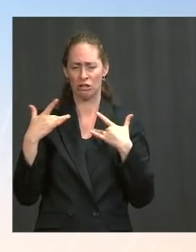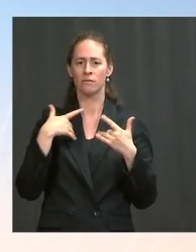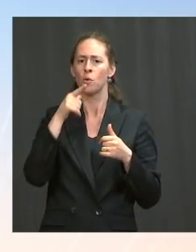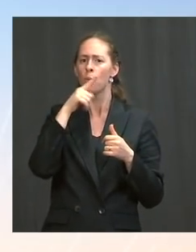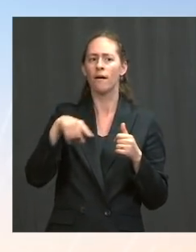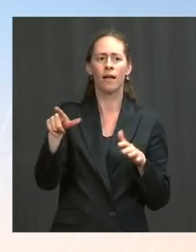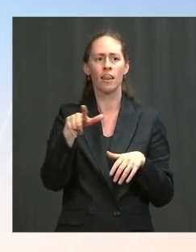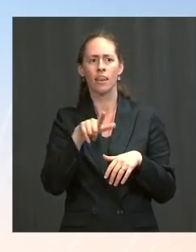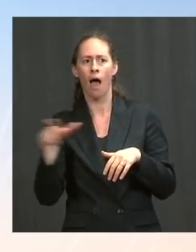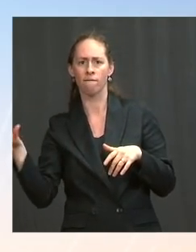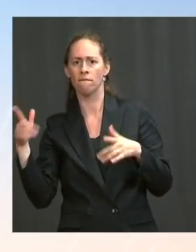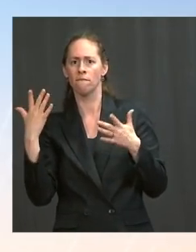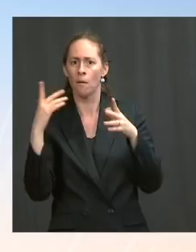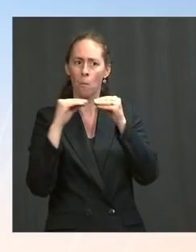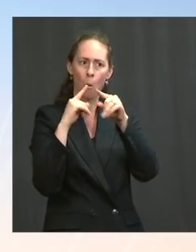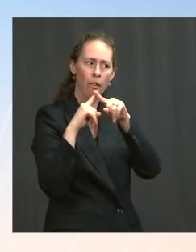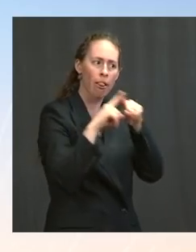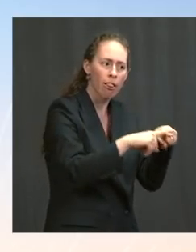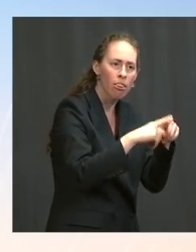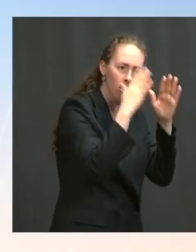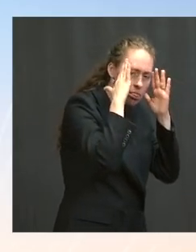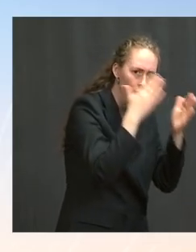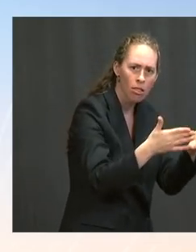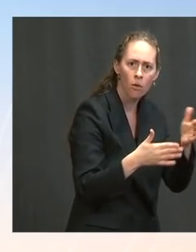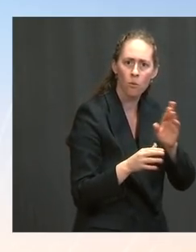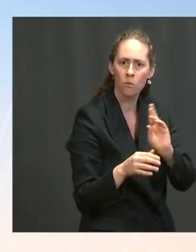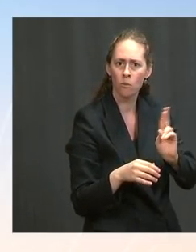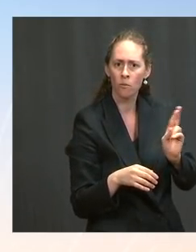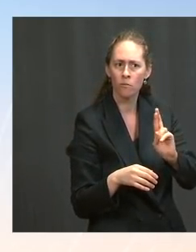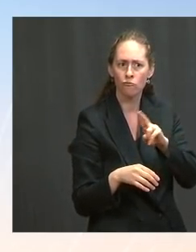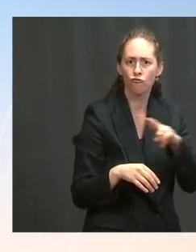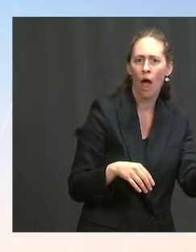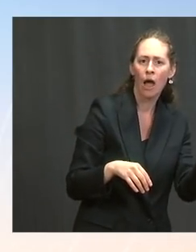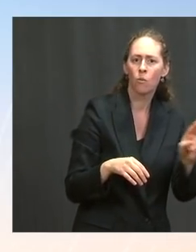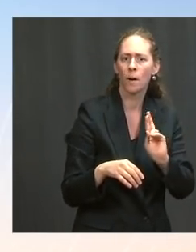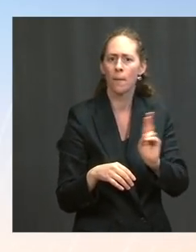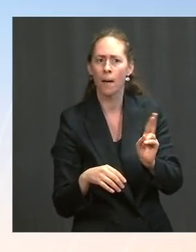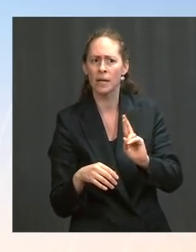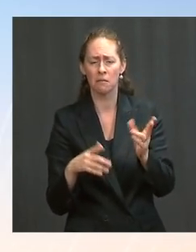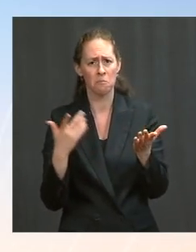What reassurances, if any, have you given to liberal members of Congress on this front? Ms. Psaki: Well, absolutely, we're in touch